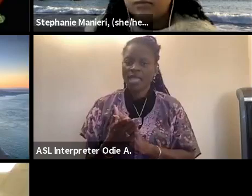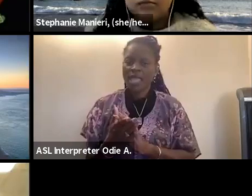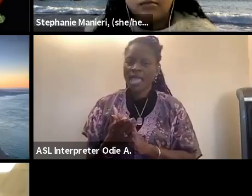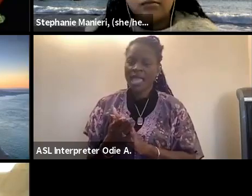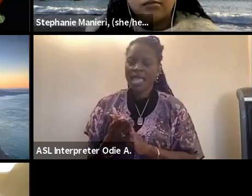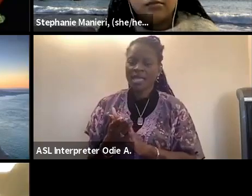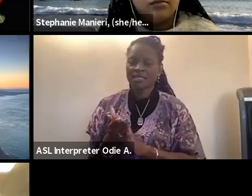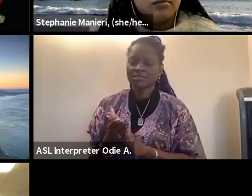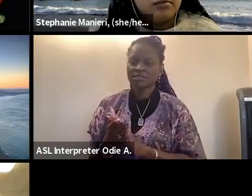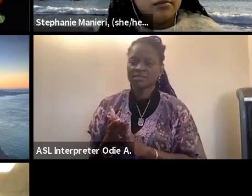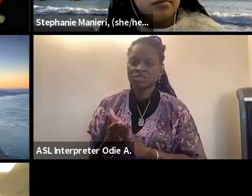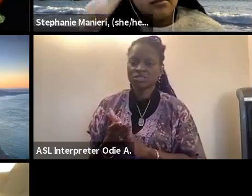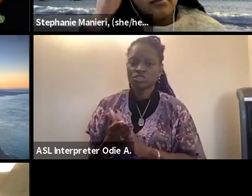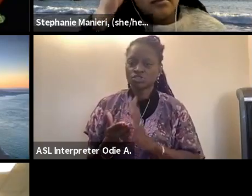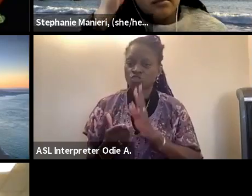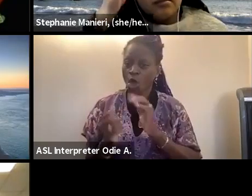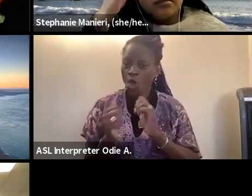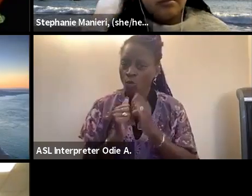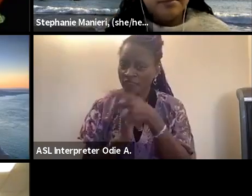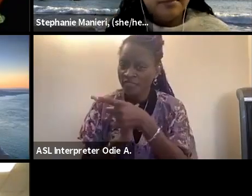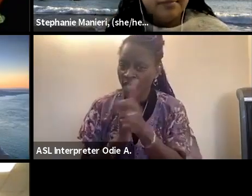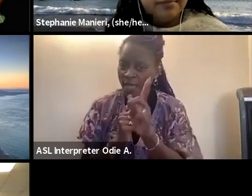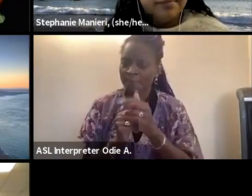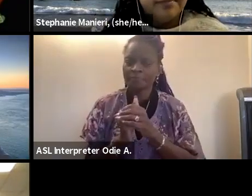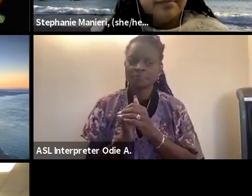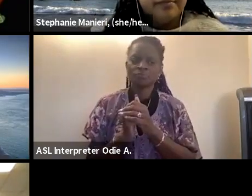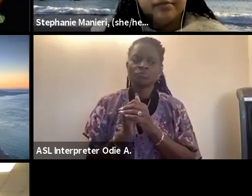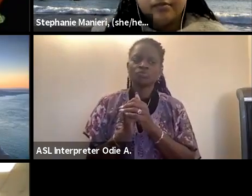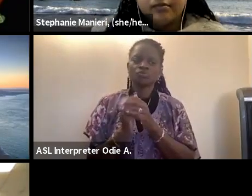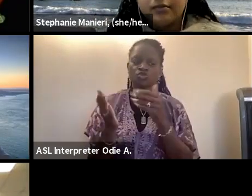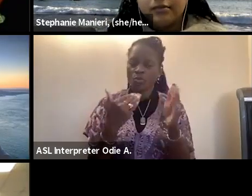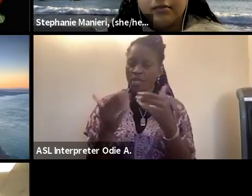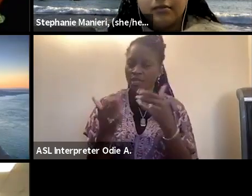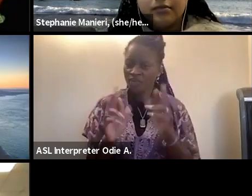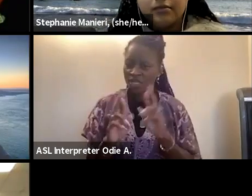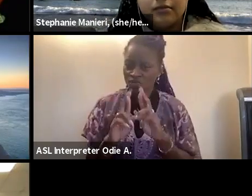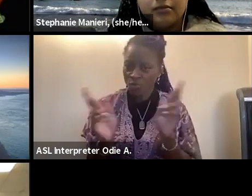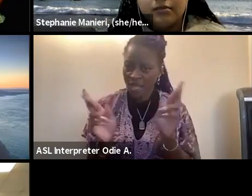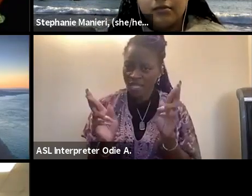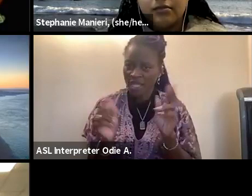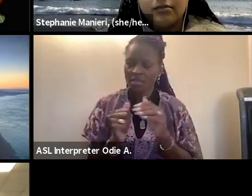answered such that when that vaccine is available, then we're ready to go.